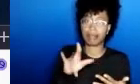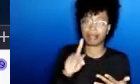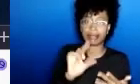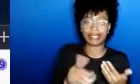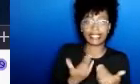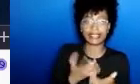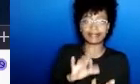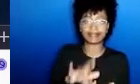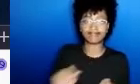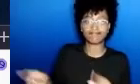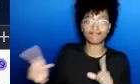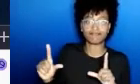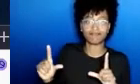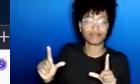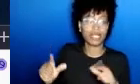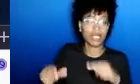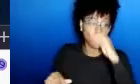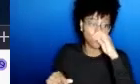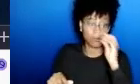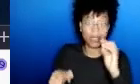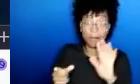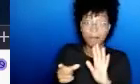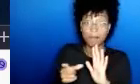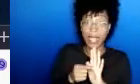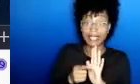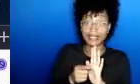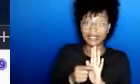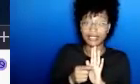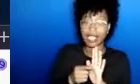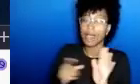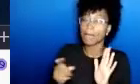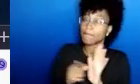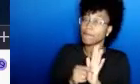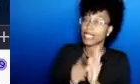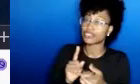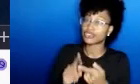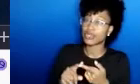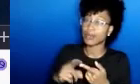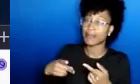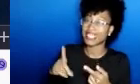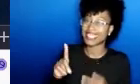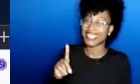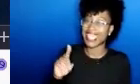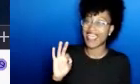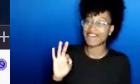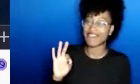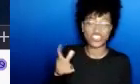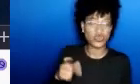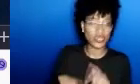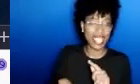It is a print to PDF. 06:39:49 You cannot print or make a traditional